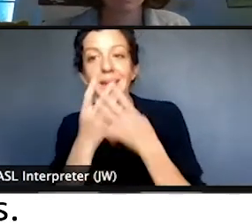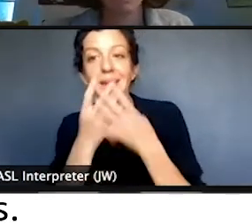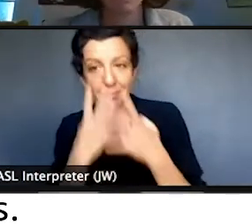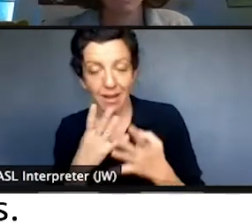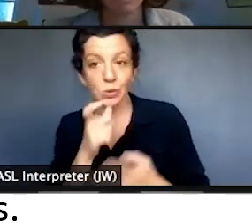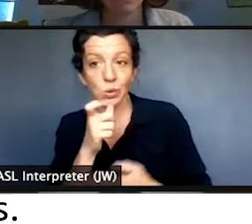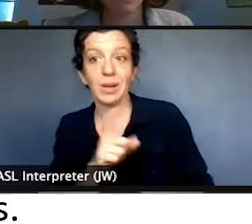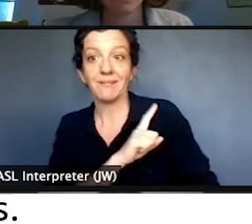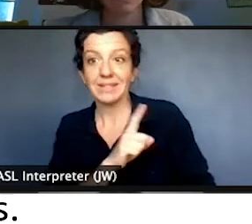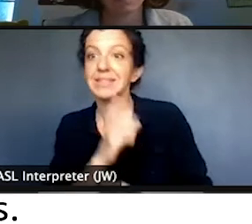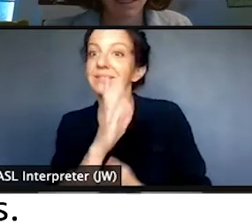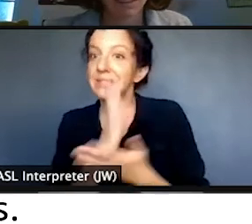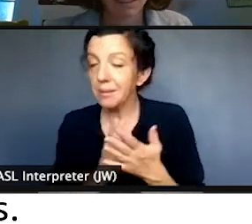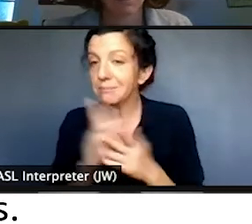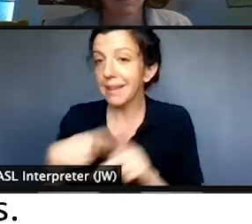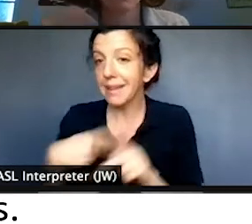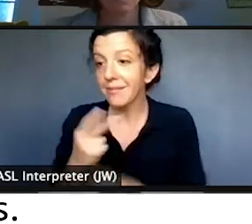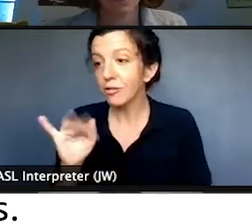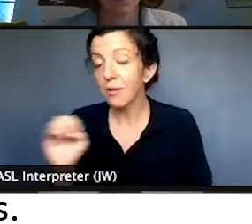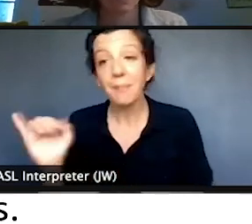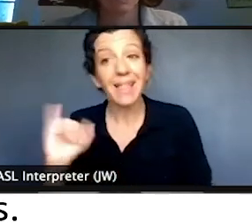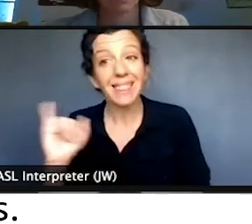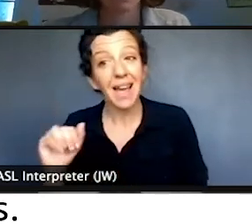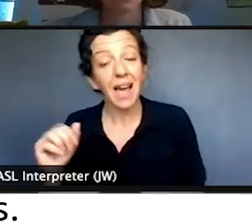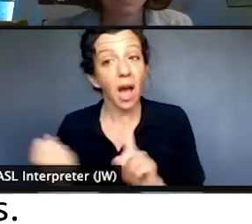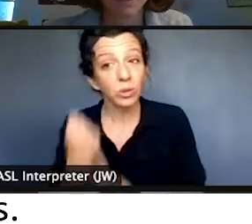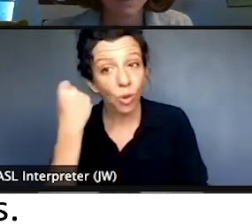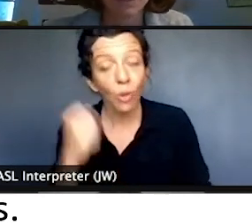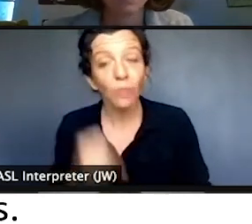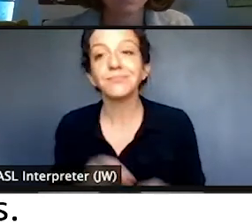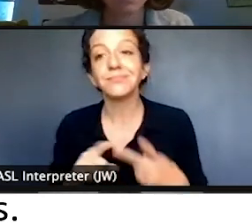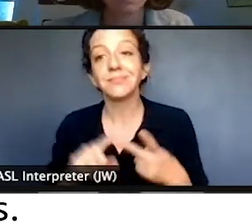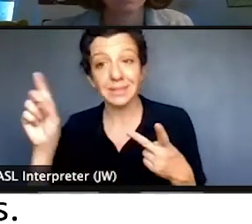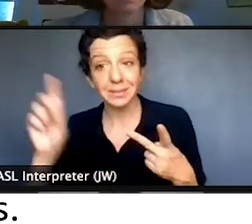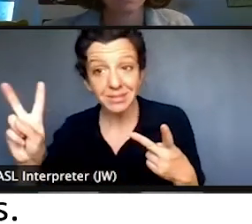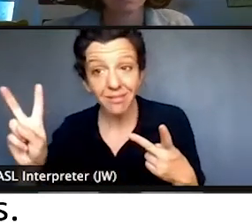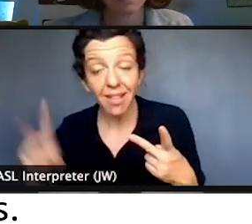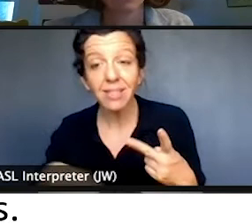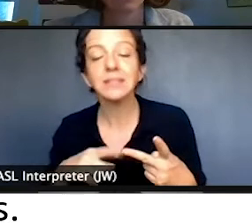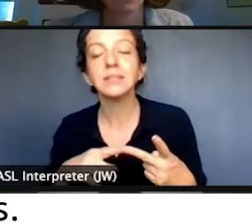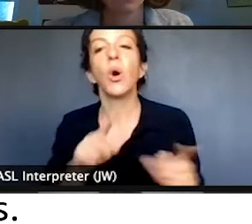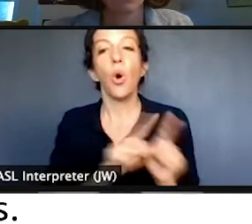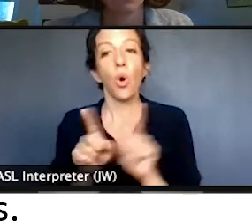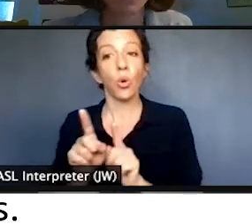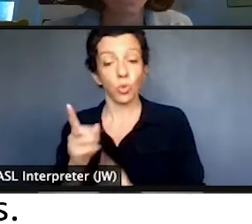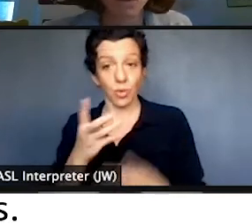But we do estimate, you know, keeping that uncertainty in mind, increases in state and local correctional court